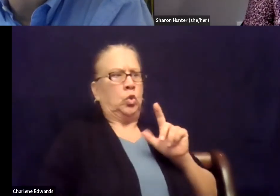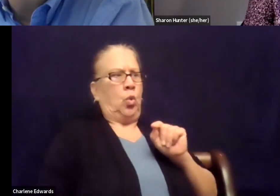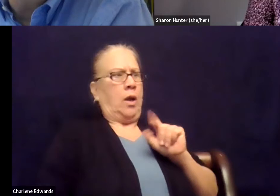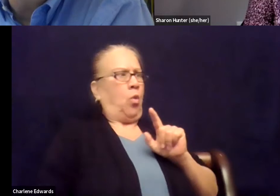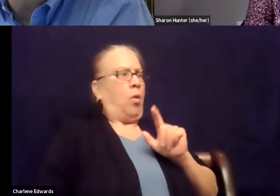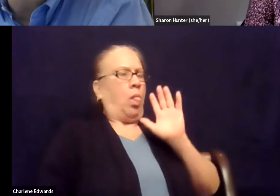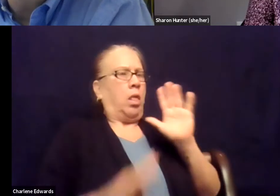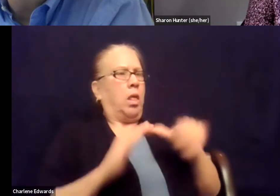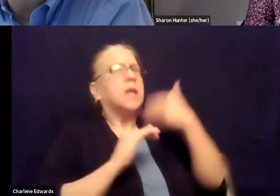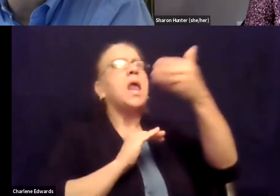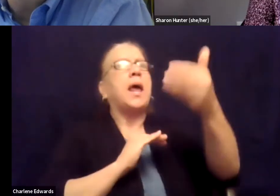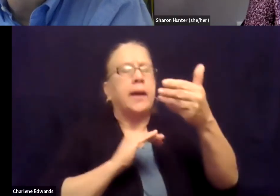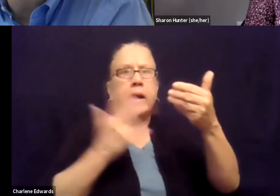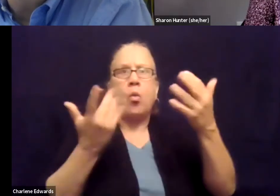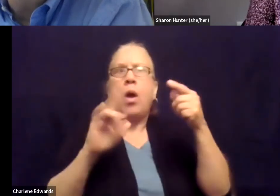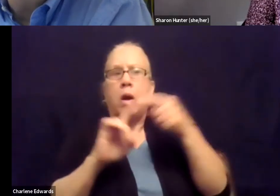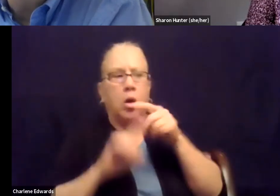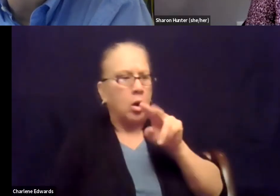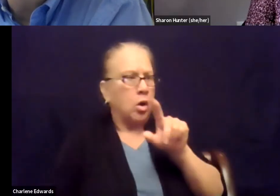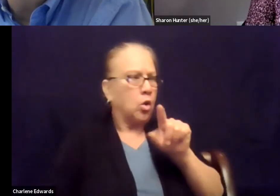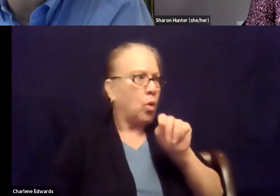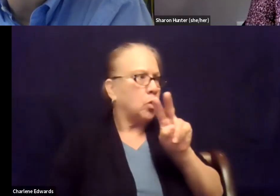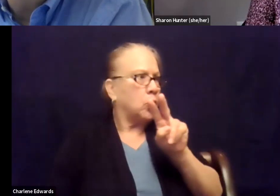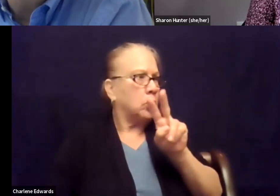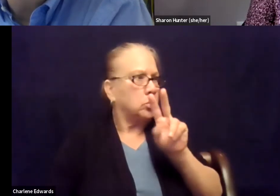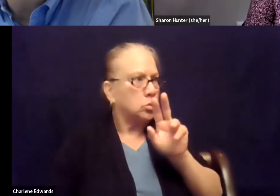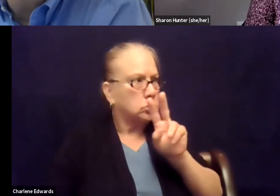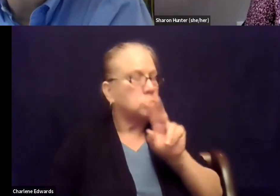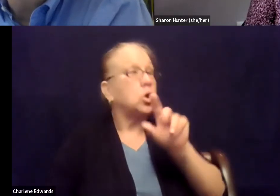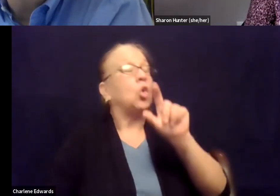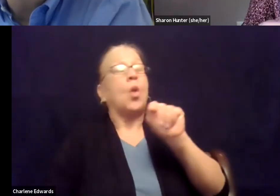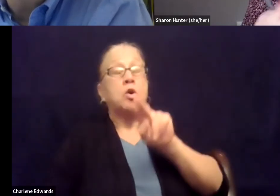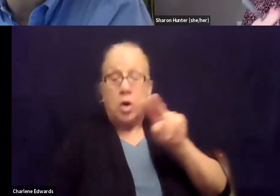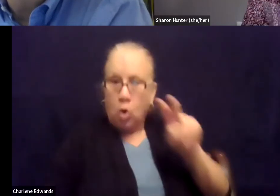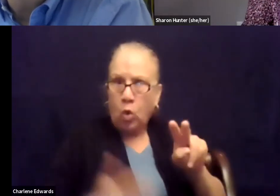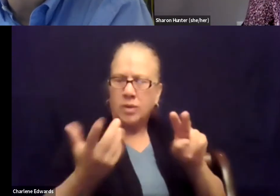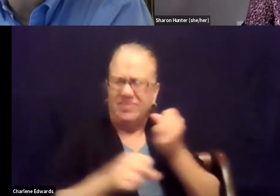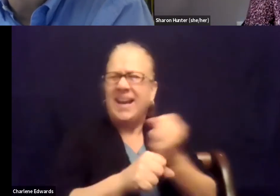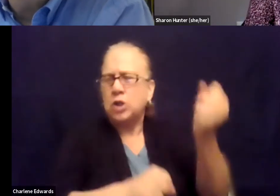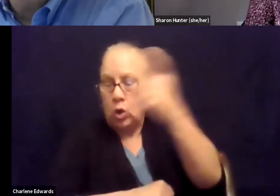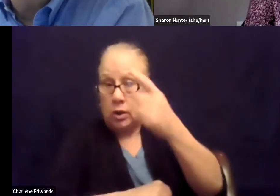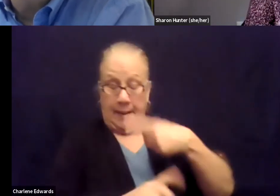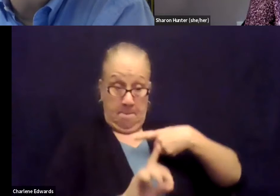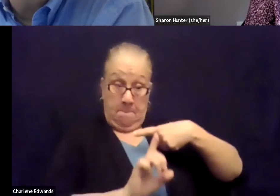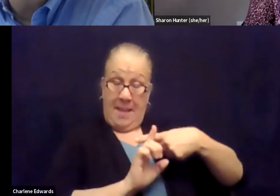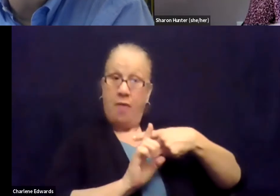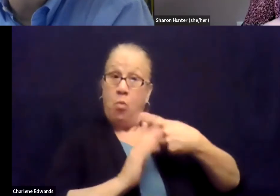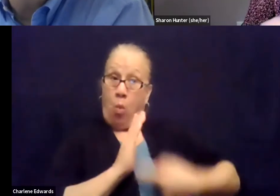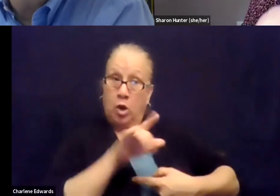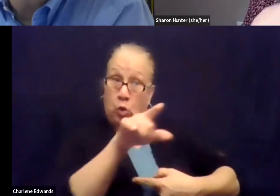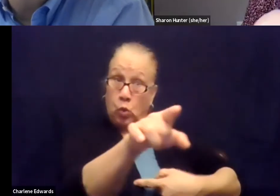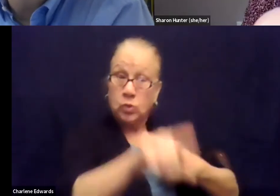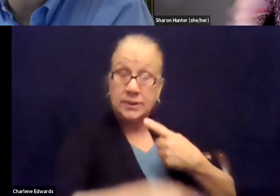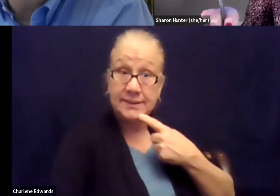will we have to wait until 2022 but it sounds positive, what you're saying, about what you see